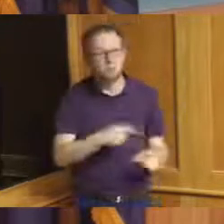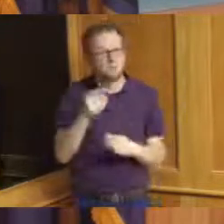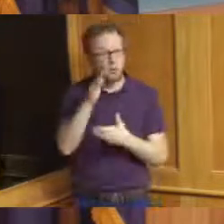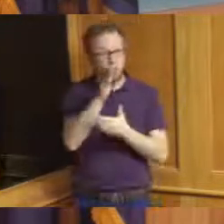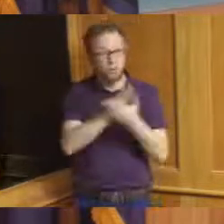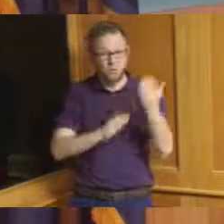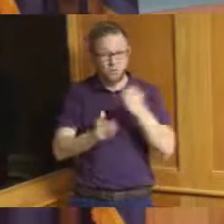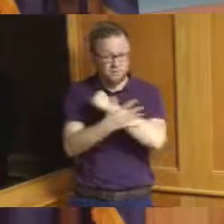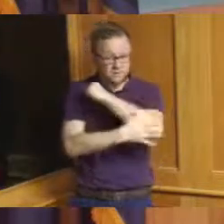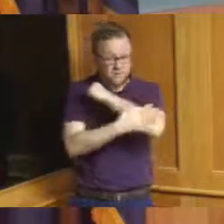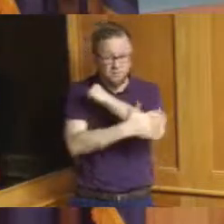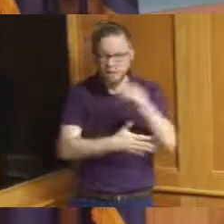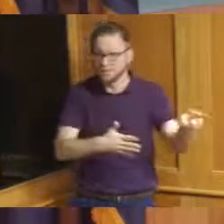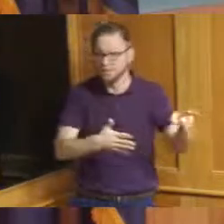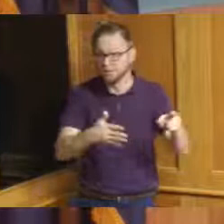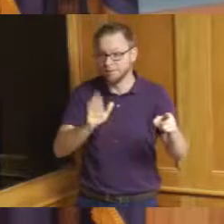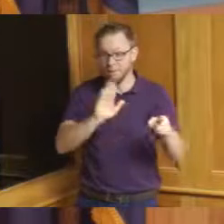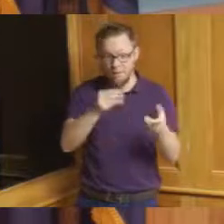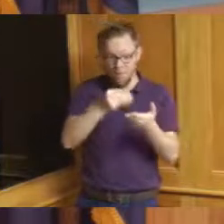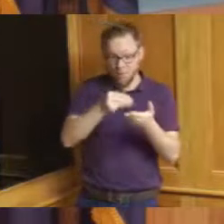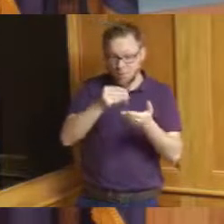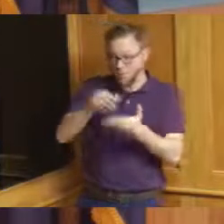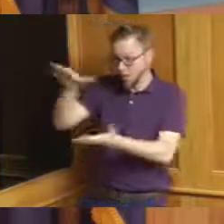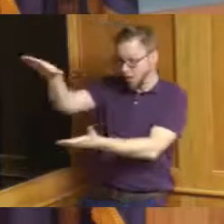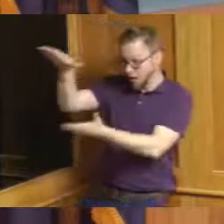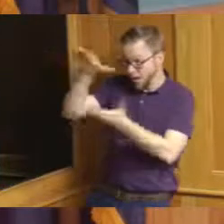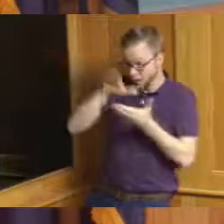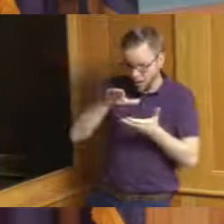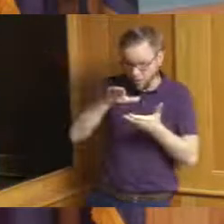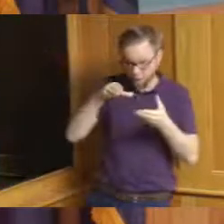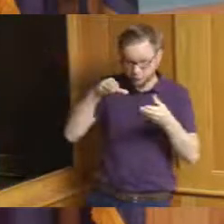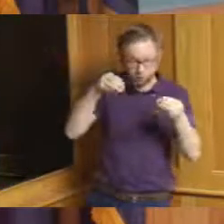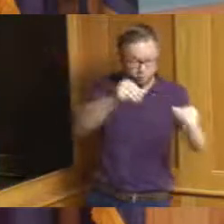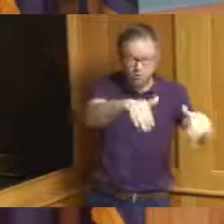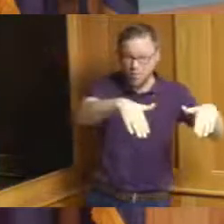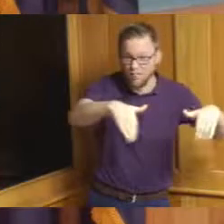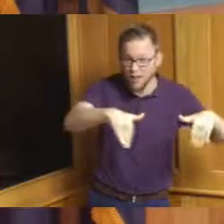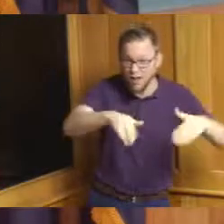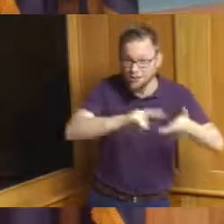we've been a leader to spend the money where it was supposed to be spent and that's with you the